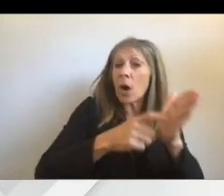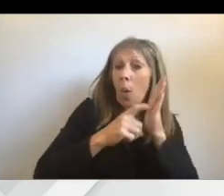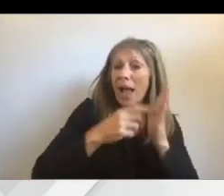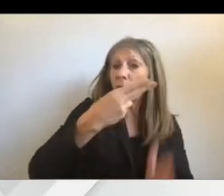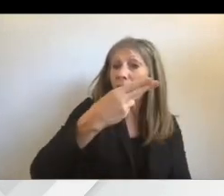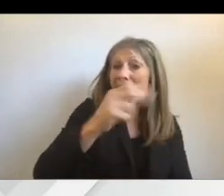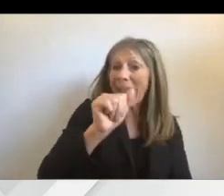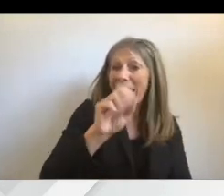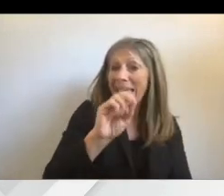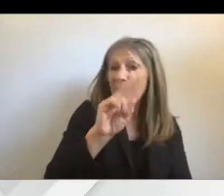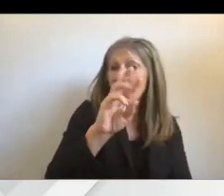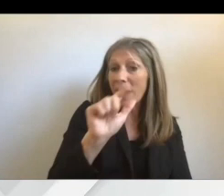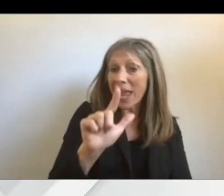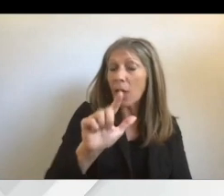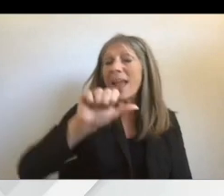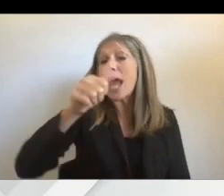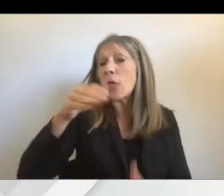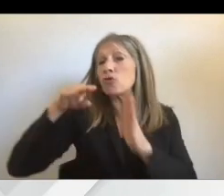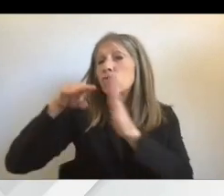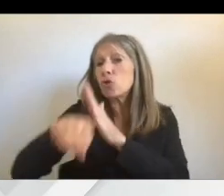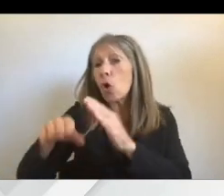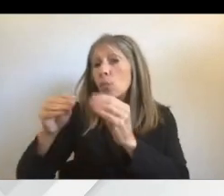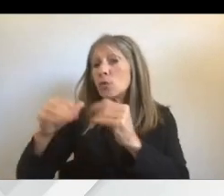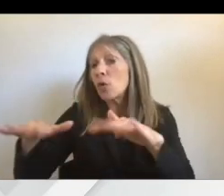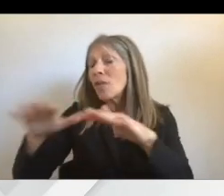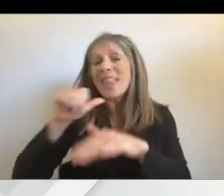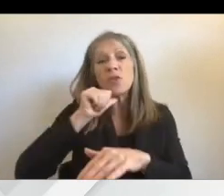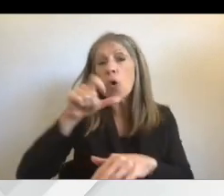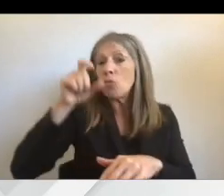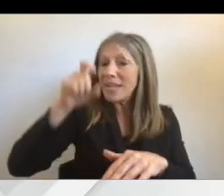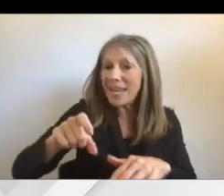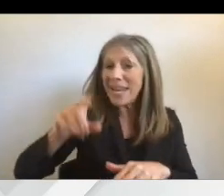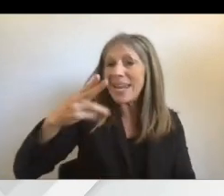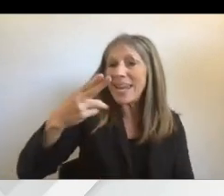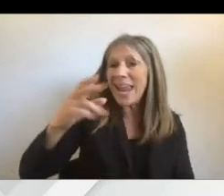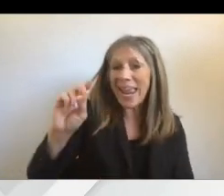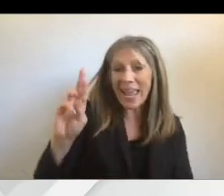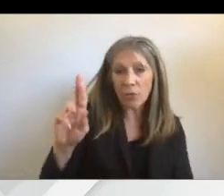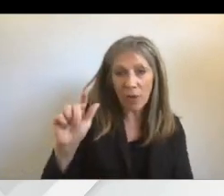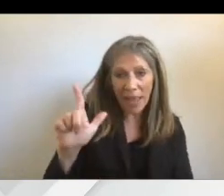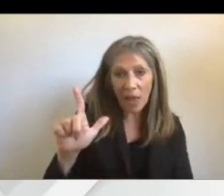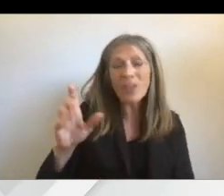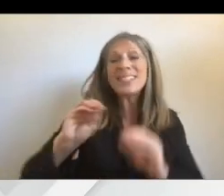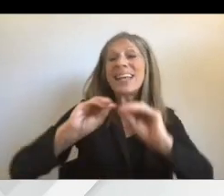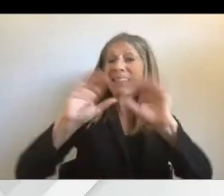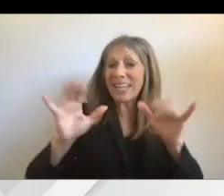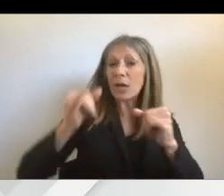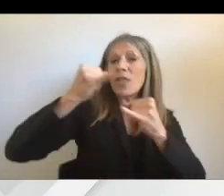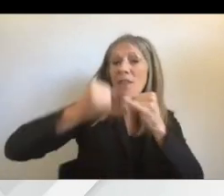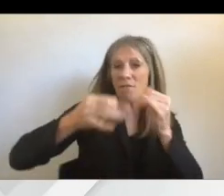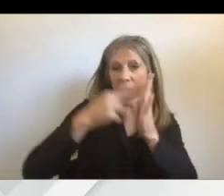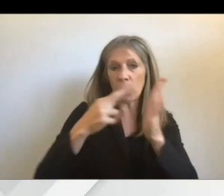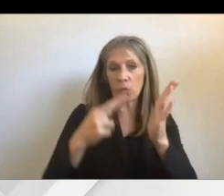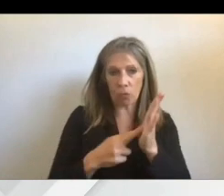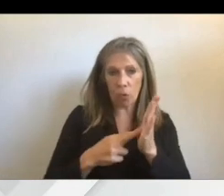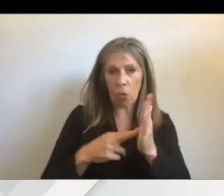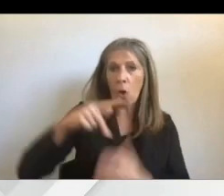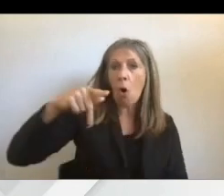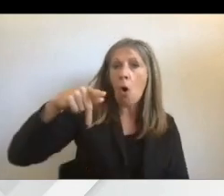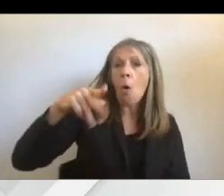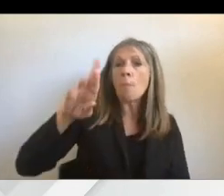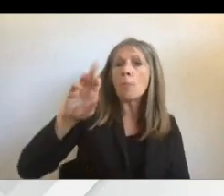surfaces not requiring handrails, is clear in the final rule. PROWAG does not require handrails and